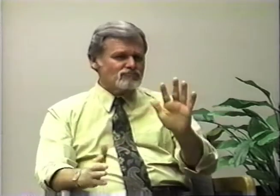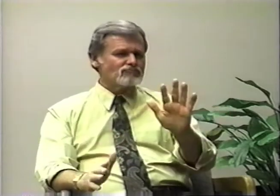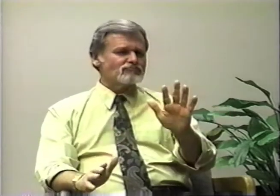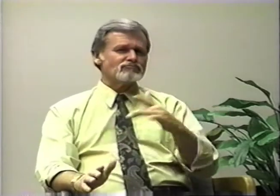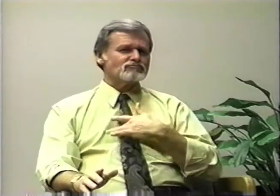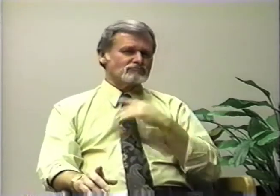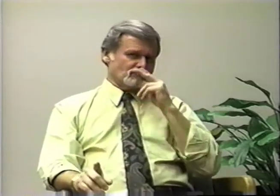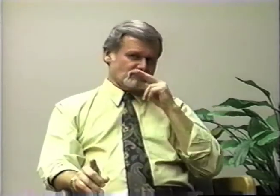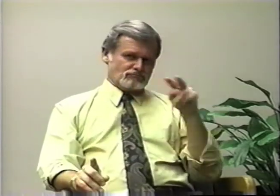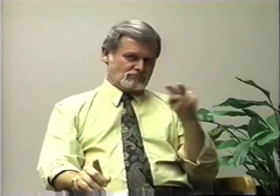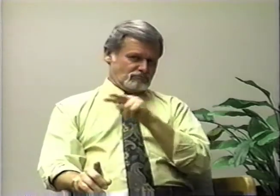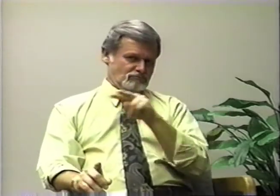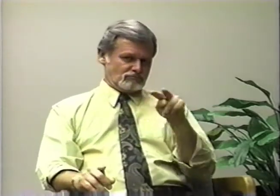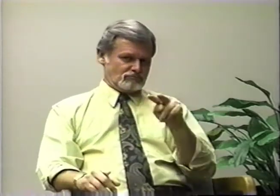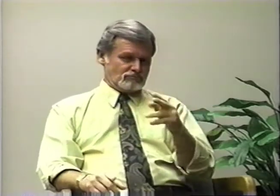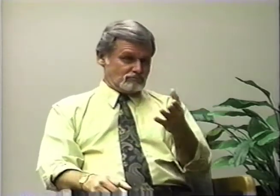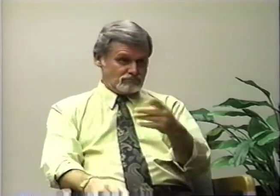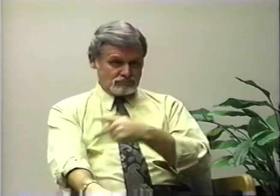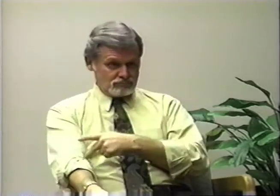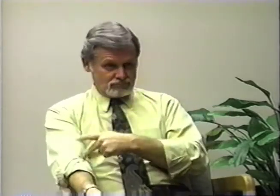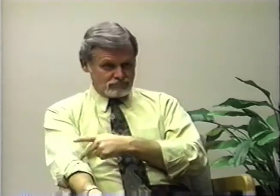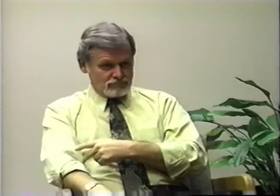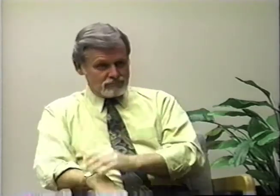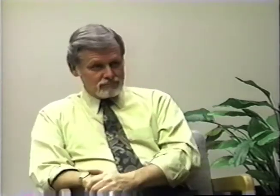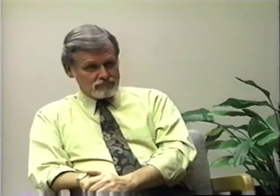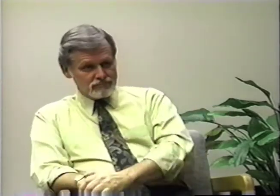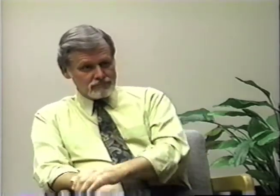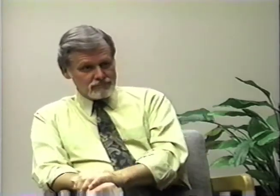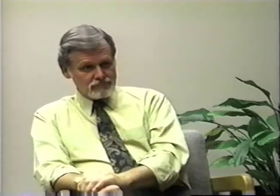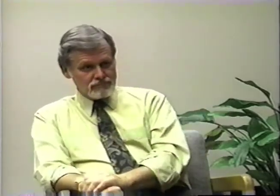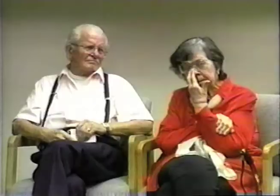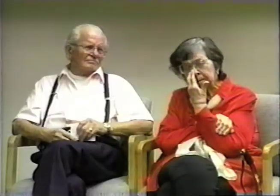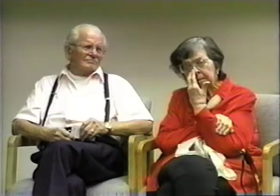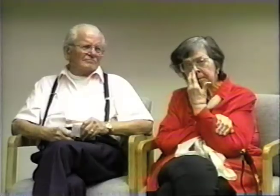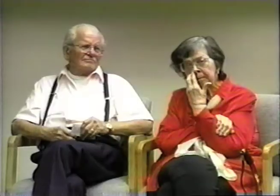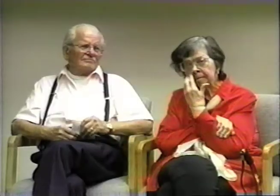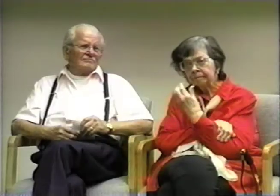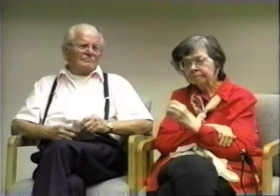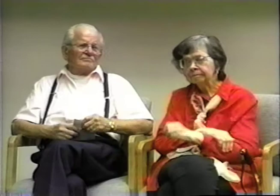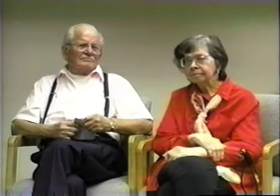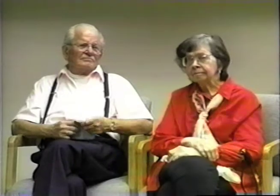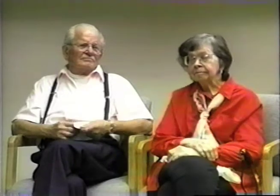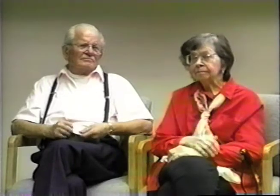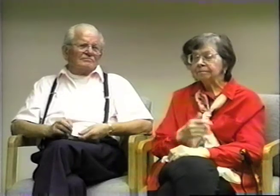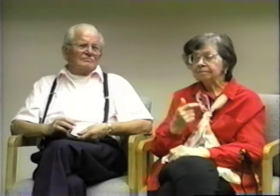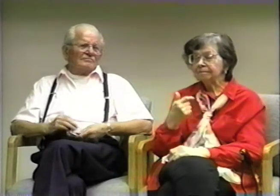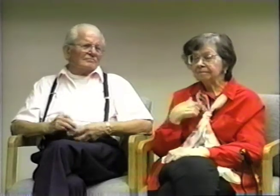What are some of the pros and cons? What have been the triumphs and defeats?